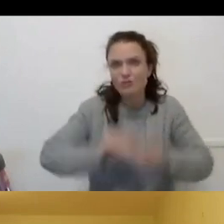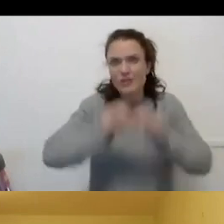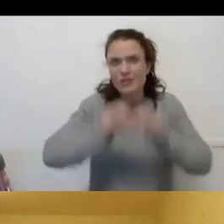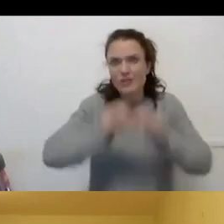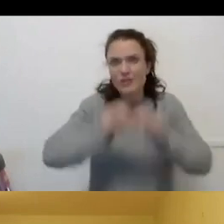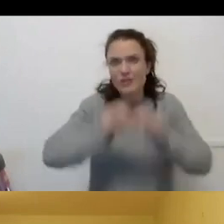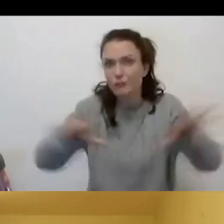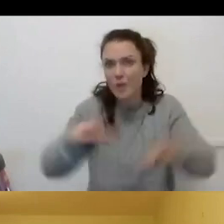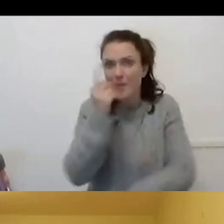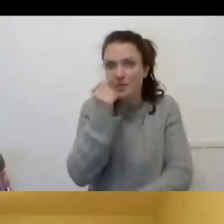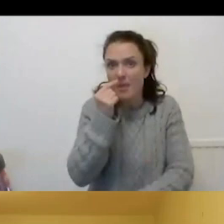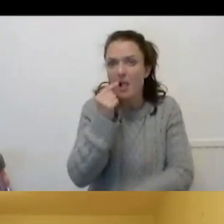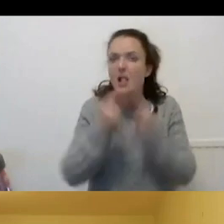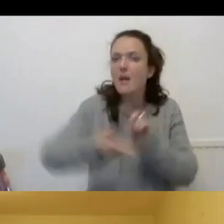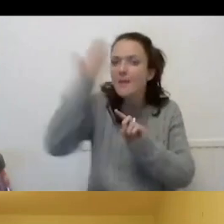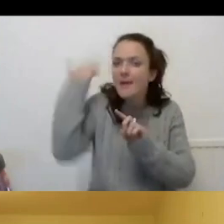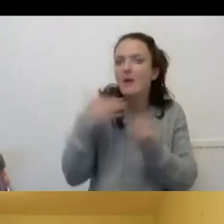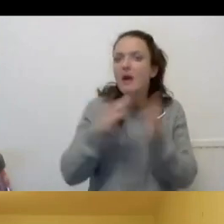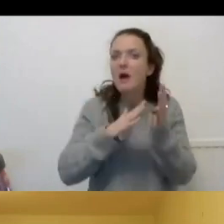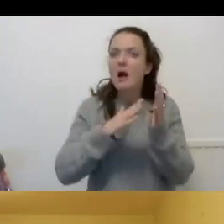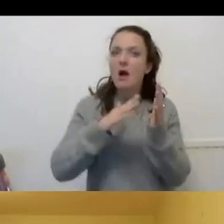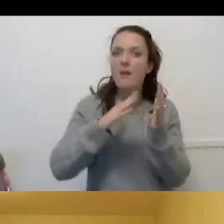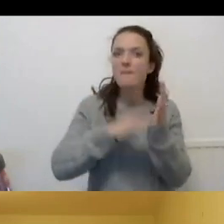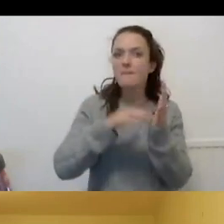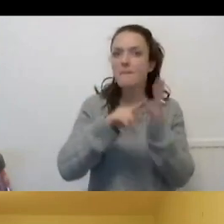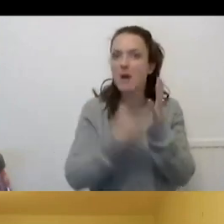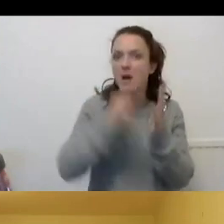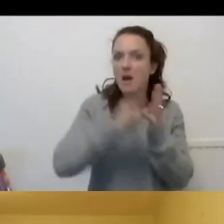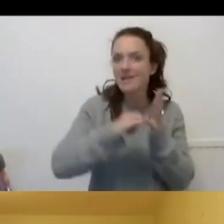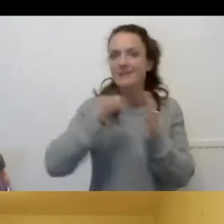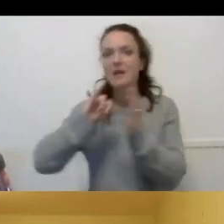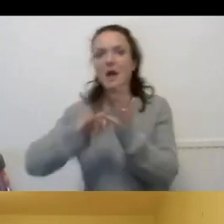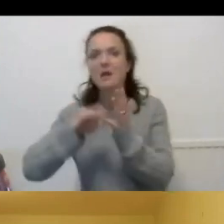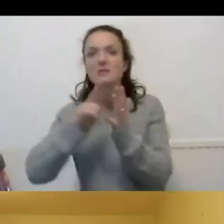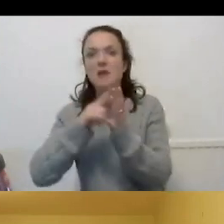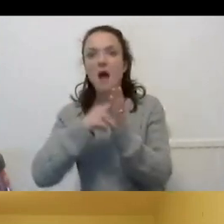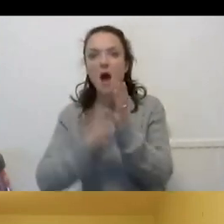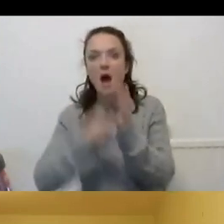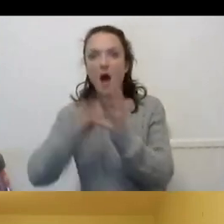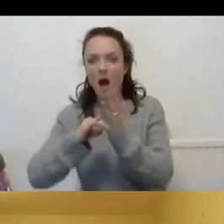as SARS, and MERS in the Middle East that have caused small outbreaks or an even large outbreak